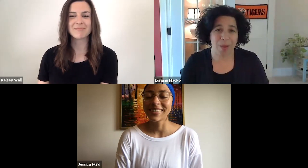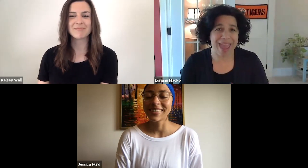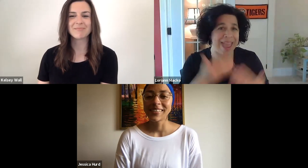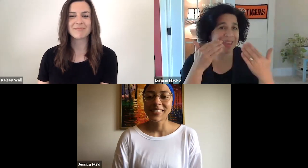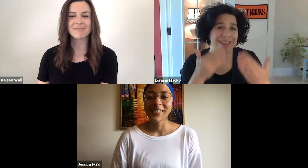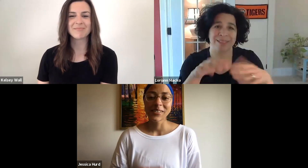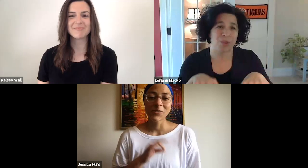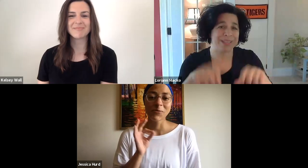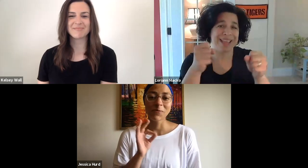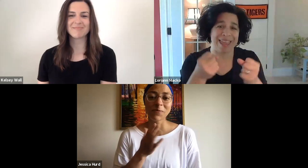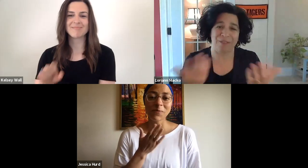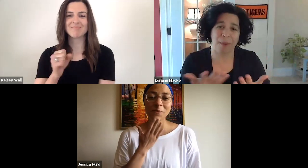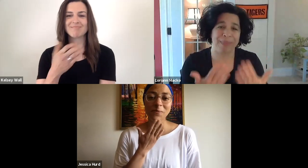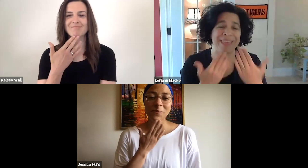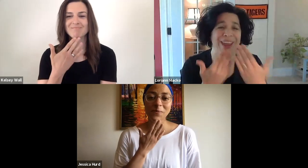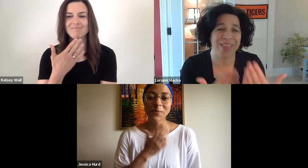Thank you so much, and please take it away.